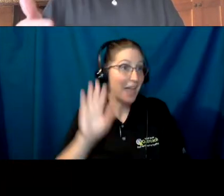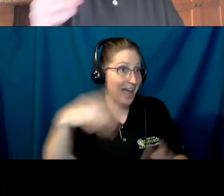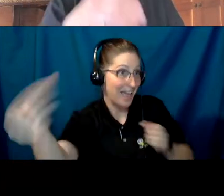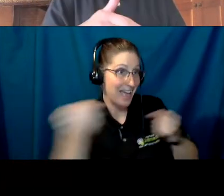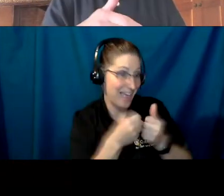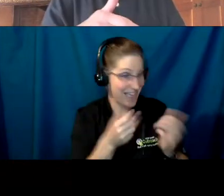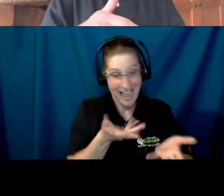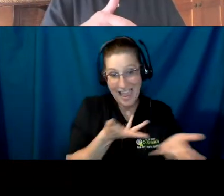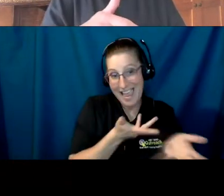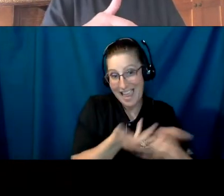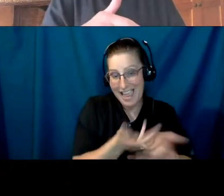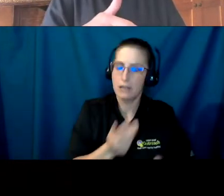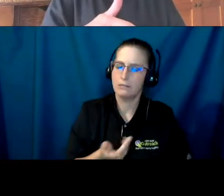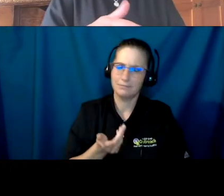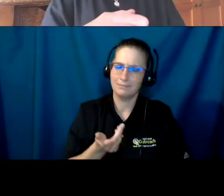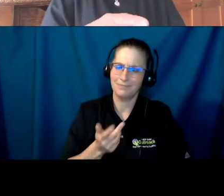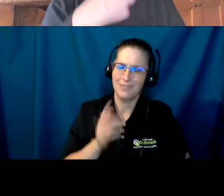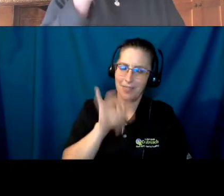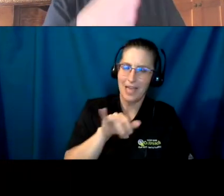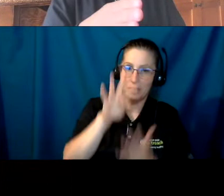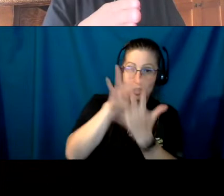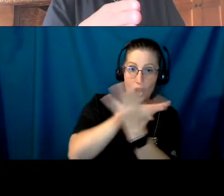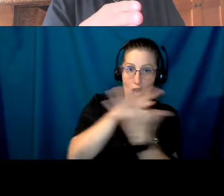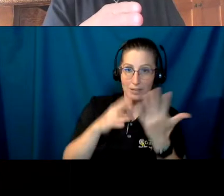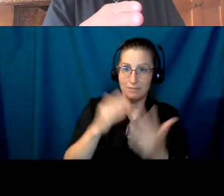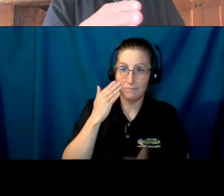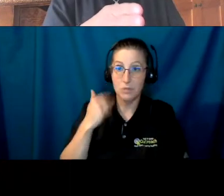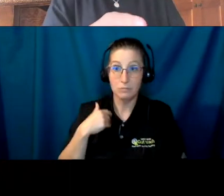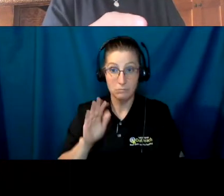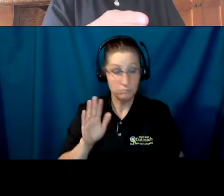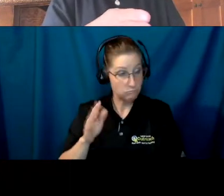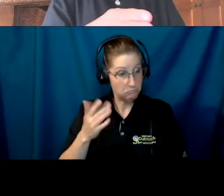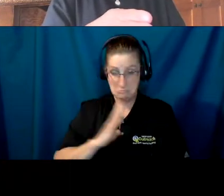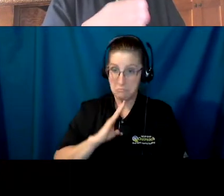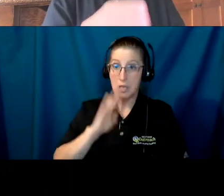back to that chart I just showed you have are your students in that space, at the same